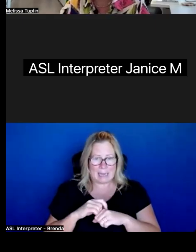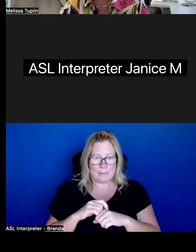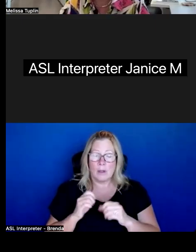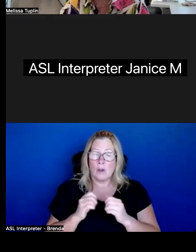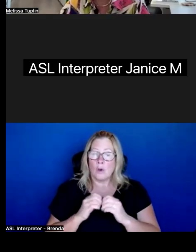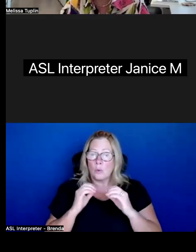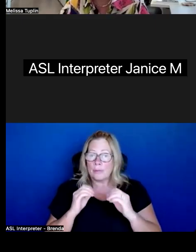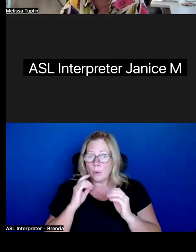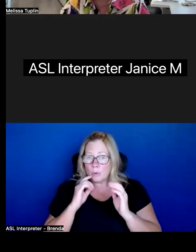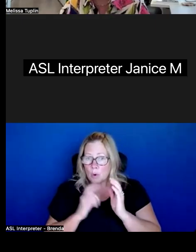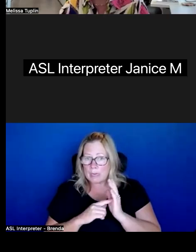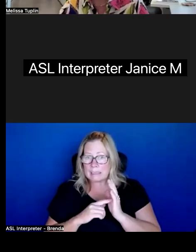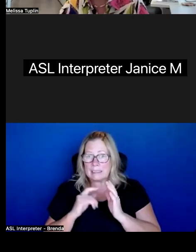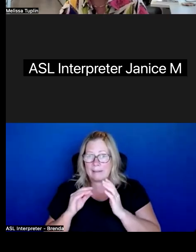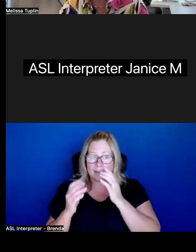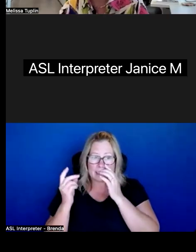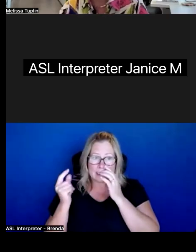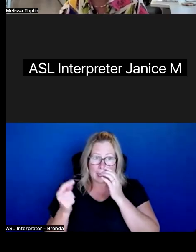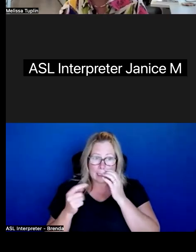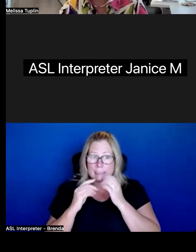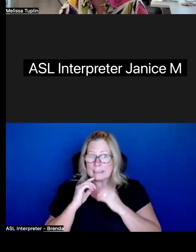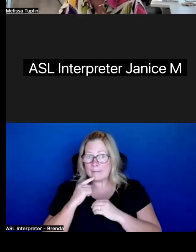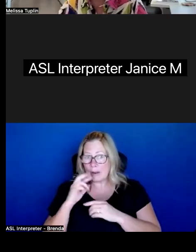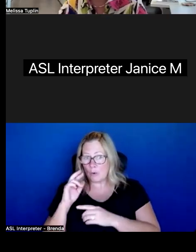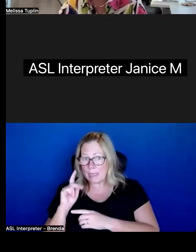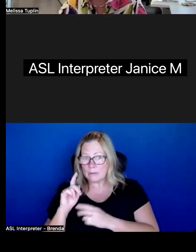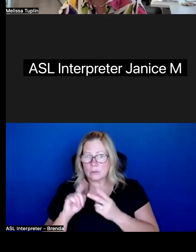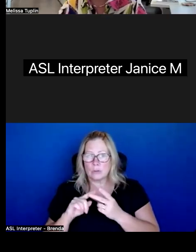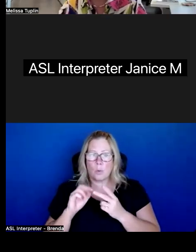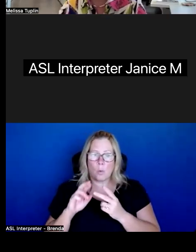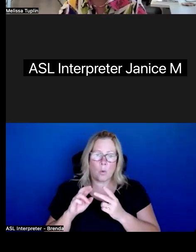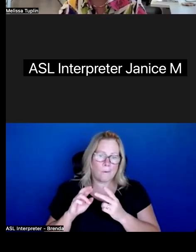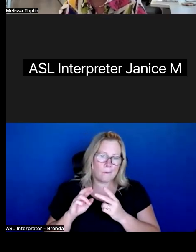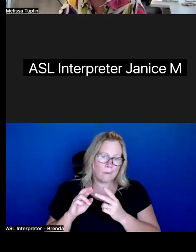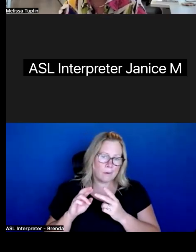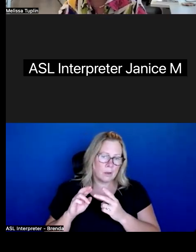illegal, hateful or fraudulent activity or behaviour by organizations or its